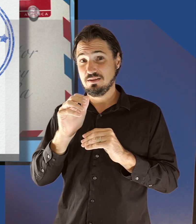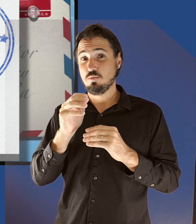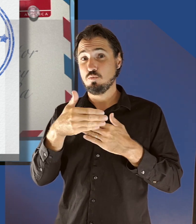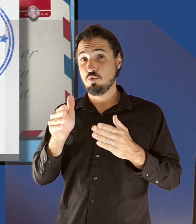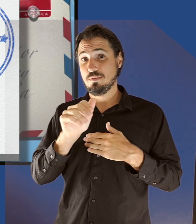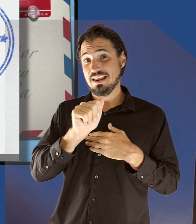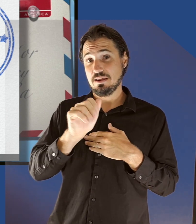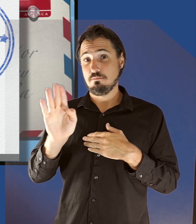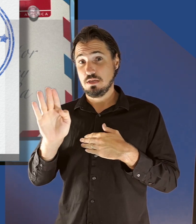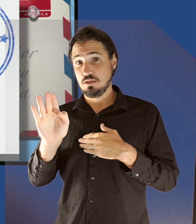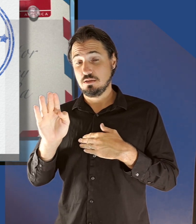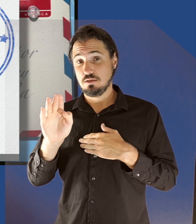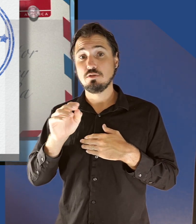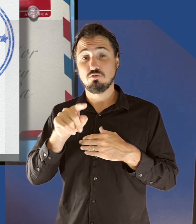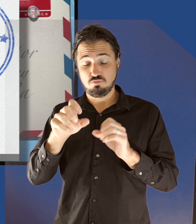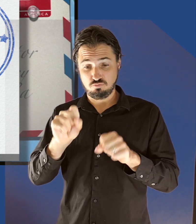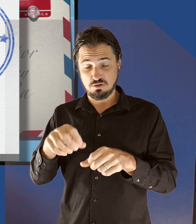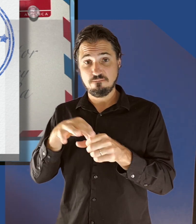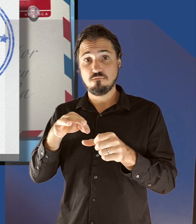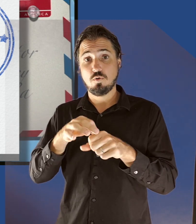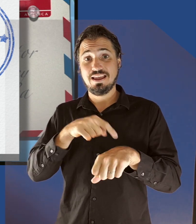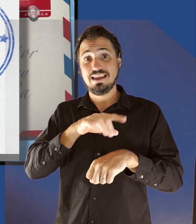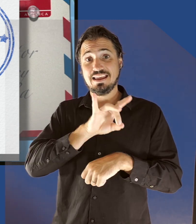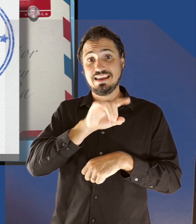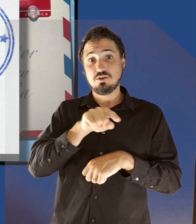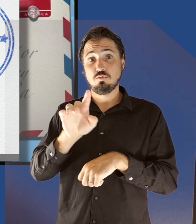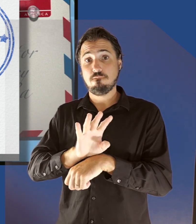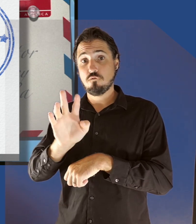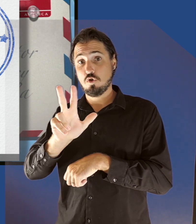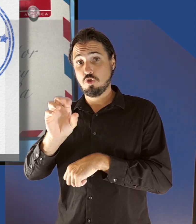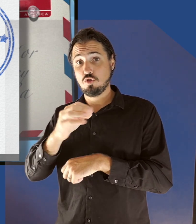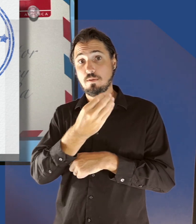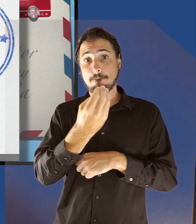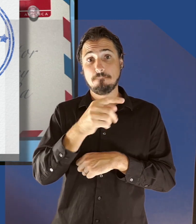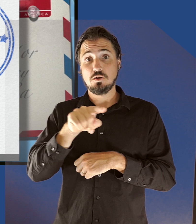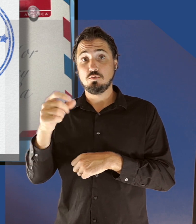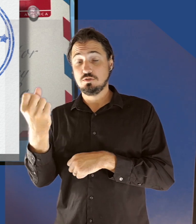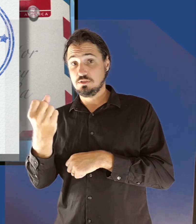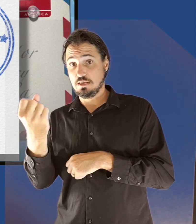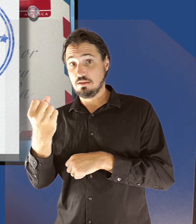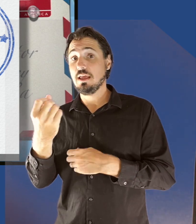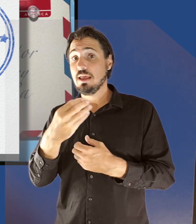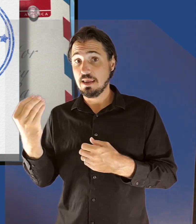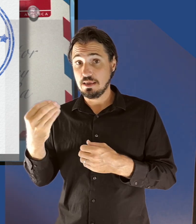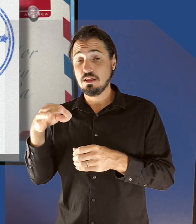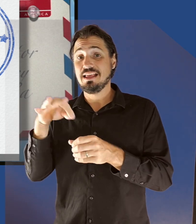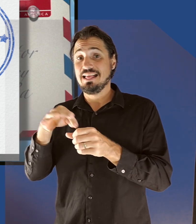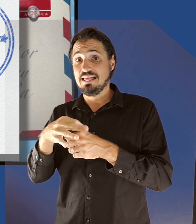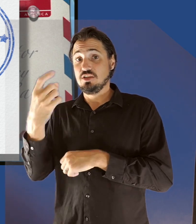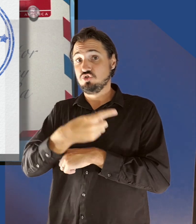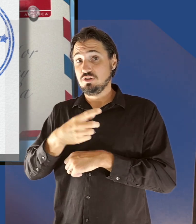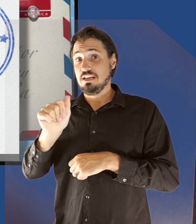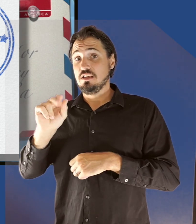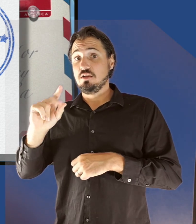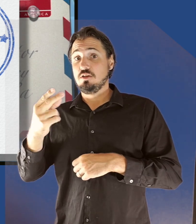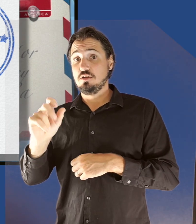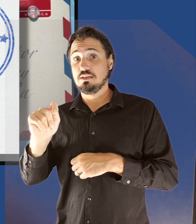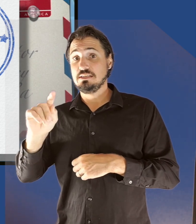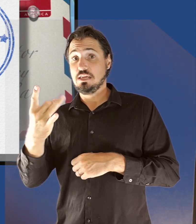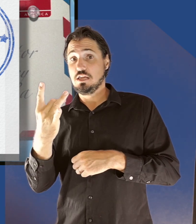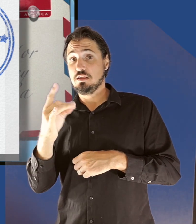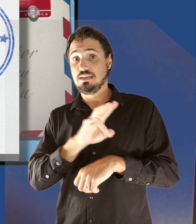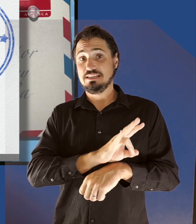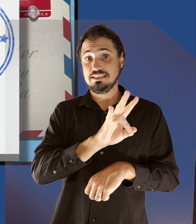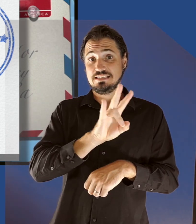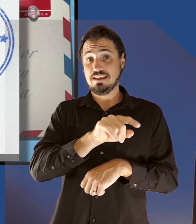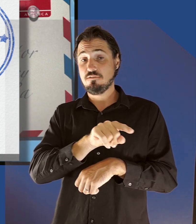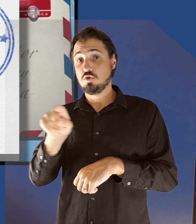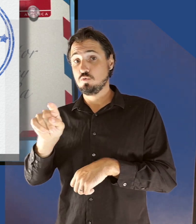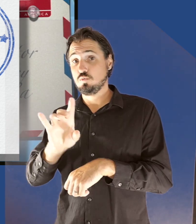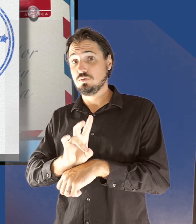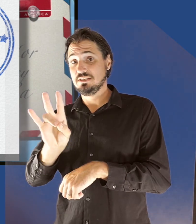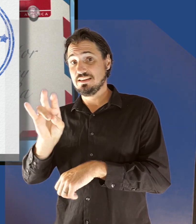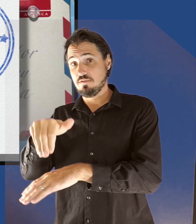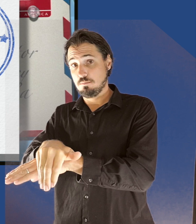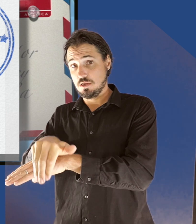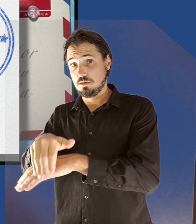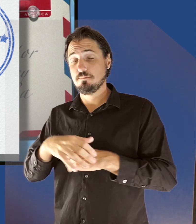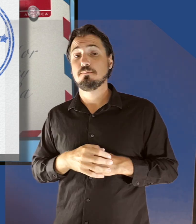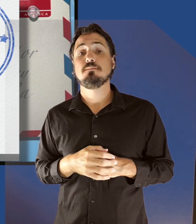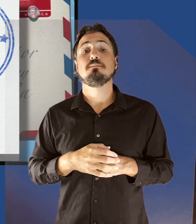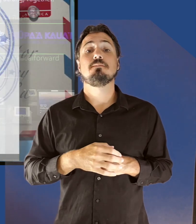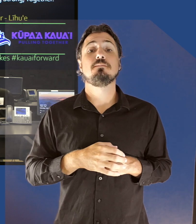In-person voting will be available from 8 a.m. to 4:30 p.m. Mondays through Saturdays, and on election day, August 8, from 7 a.m. to 7 p.m.